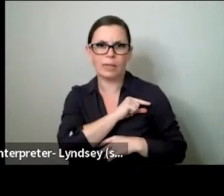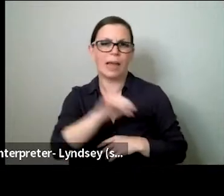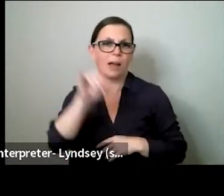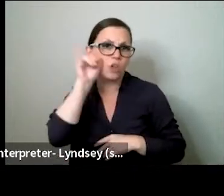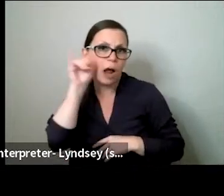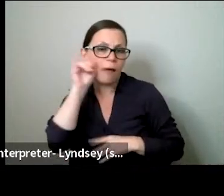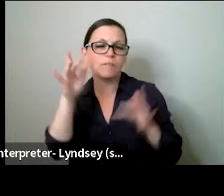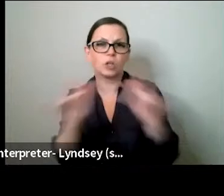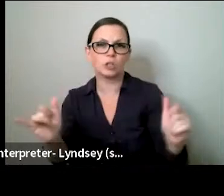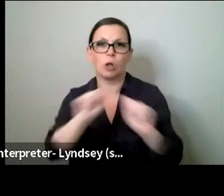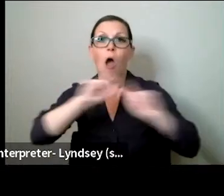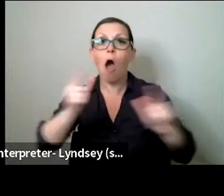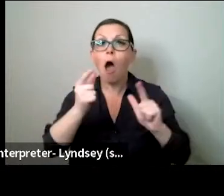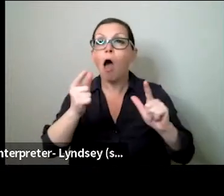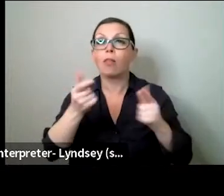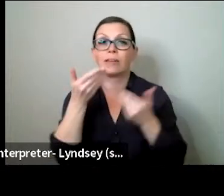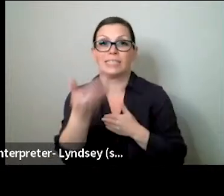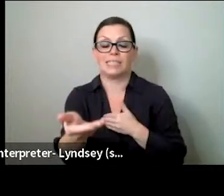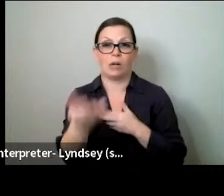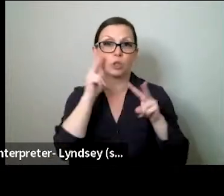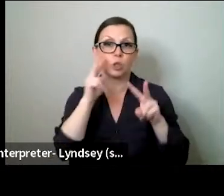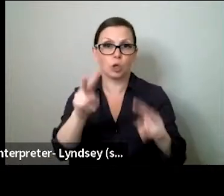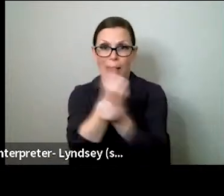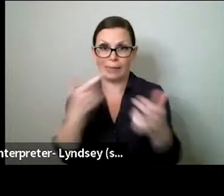for you to look at anytime on our YouTube channel.